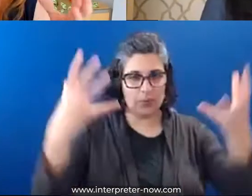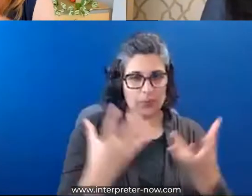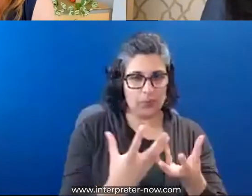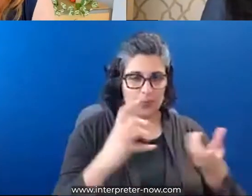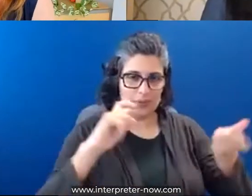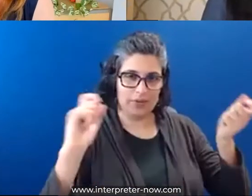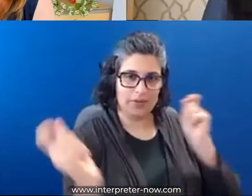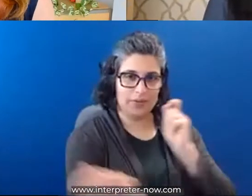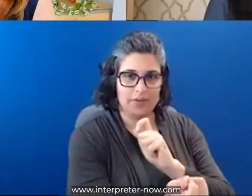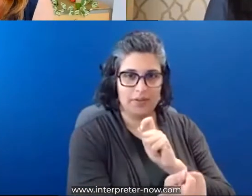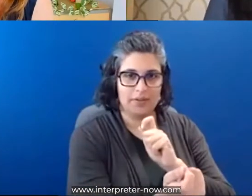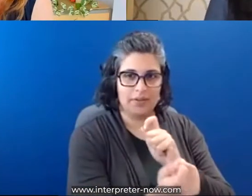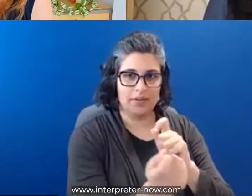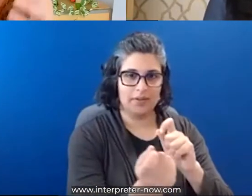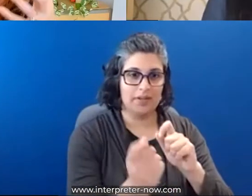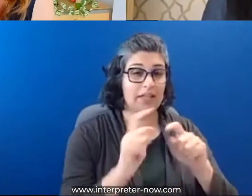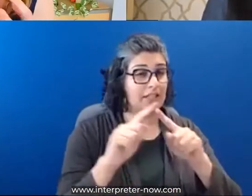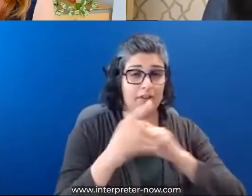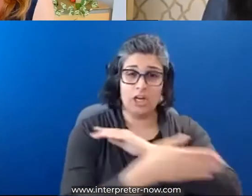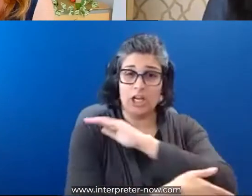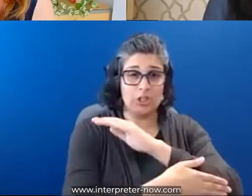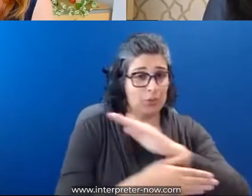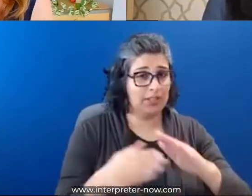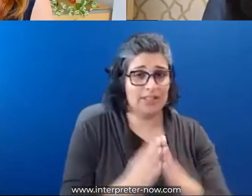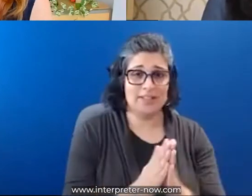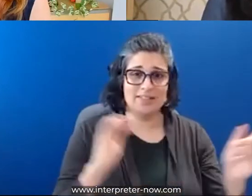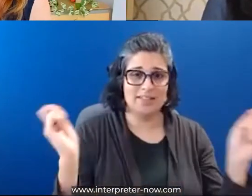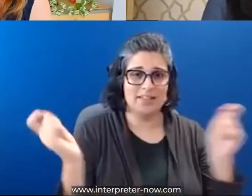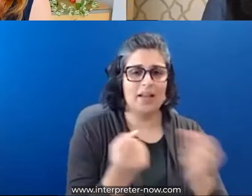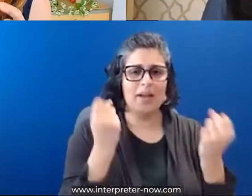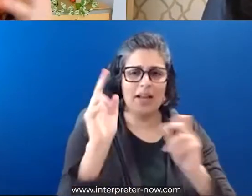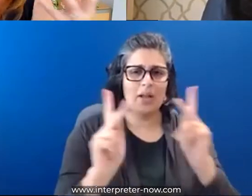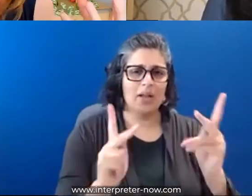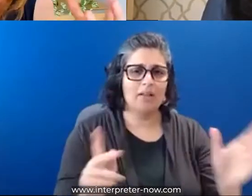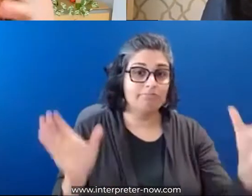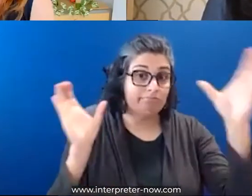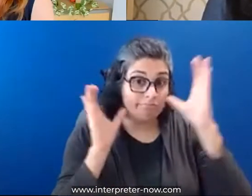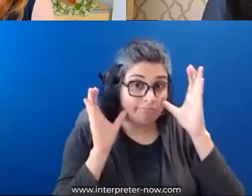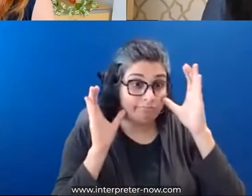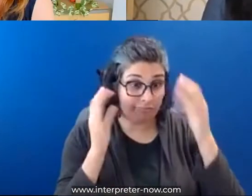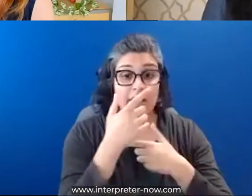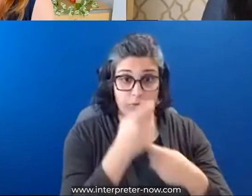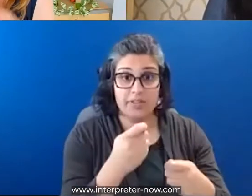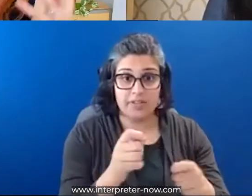countries. I know a lot of folks that are listening are interested in that and also interested in